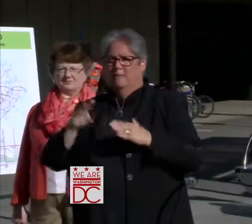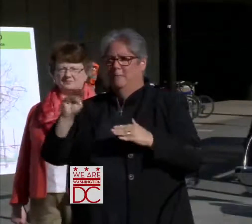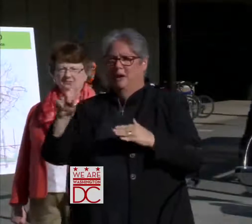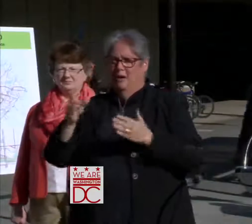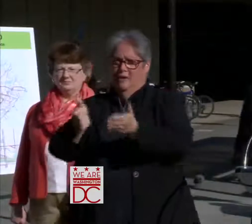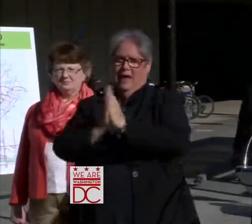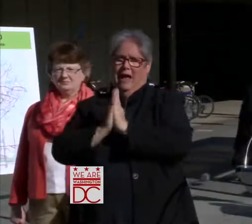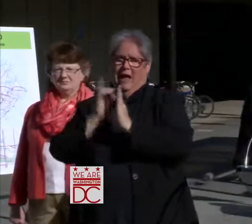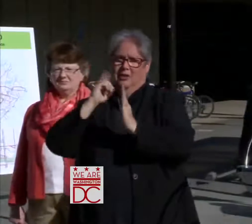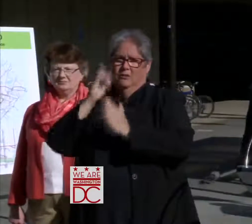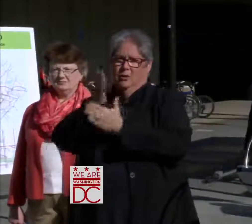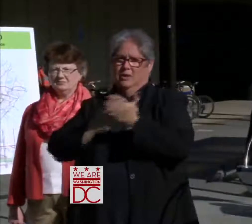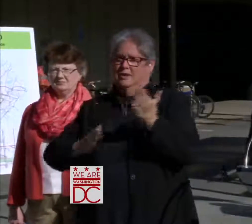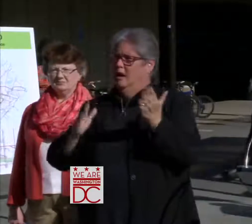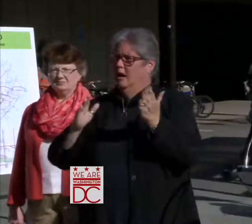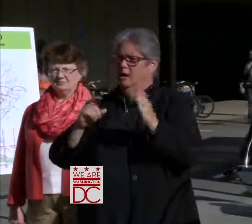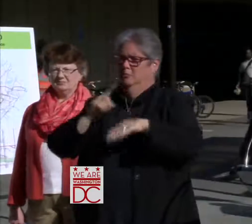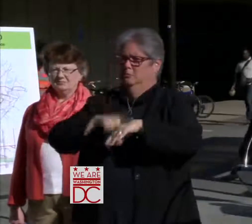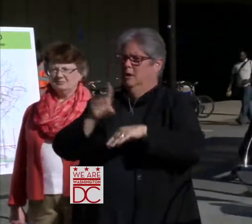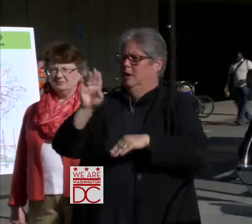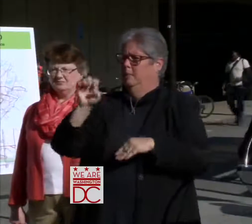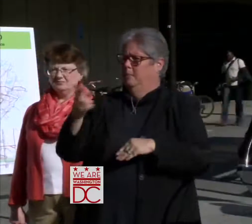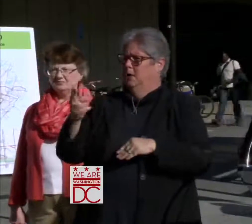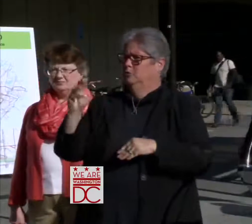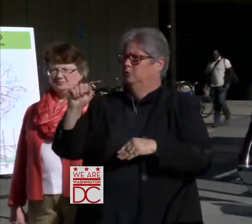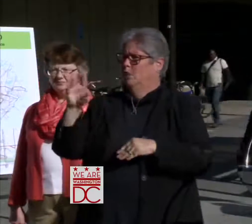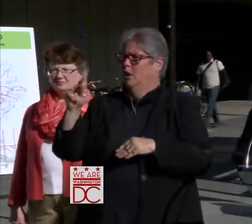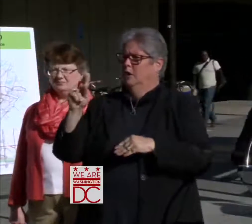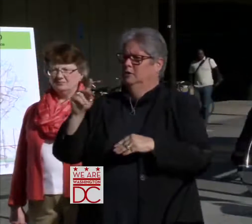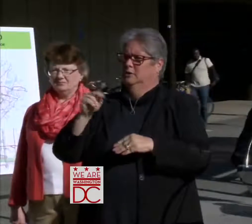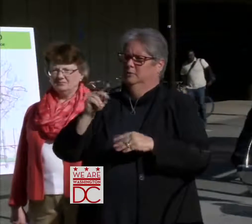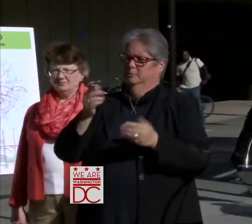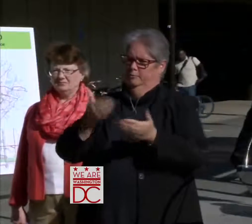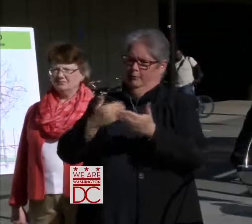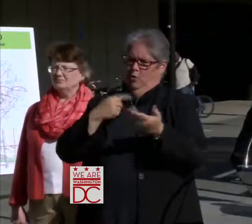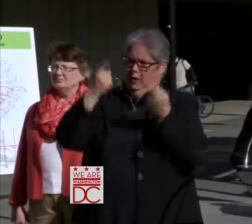ASKED FOR BENCHMARKS BEFORE THEY AGREE TO GIVING MORE MONEY TO METRO.